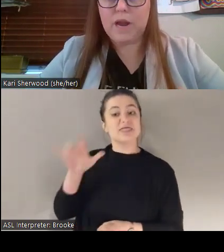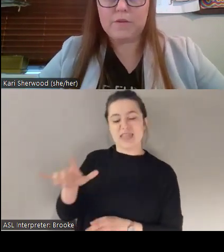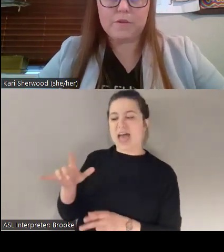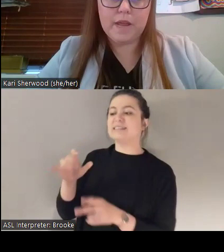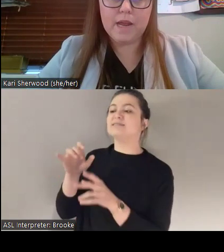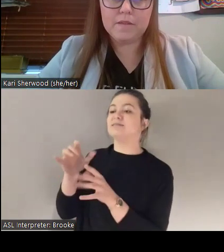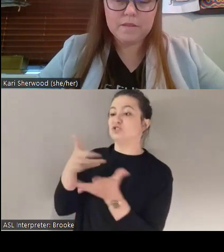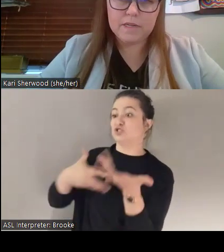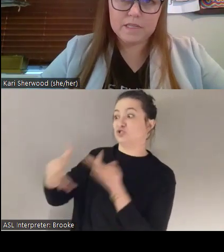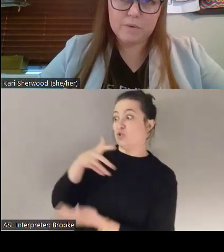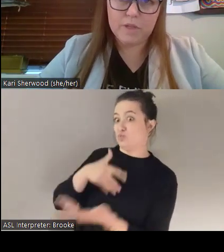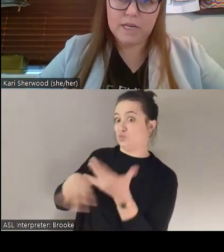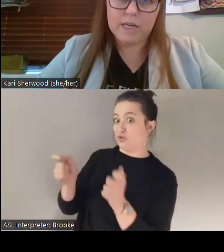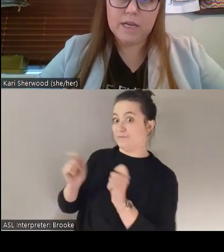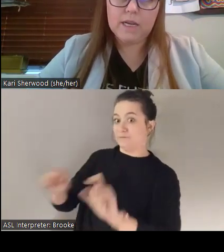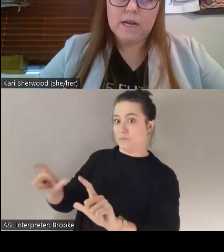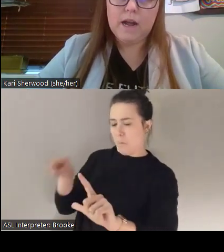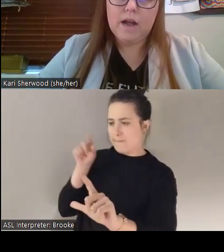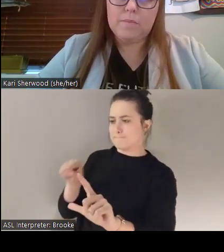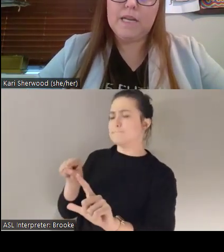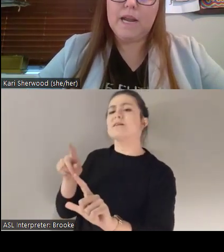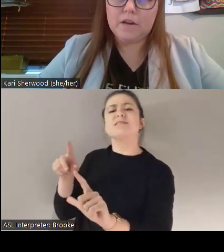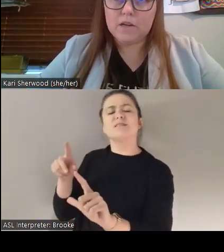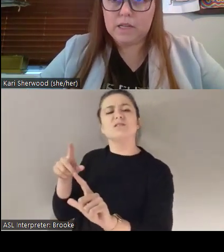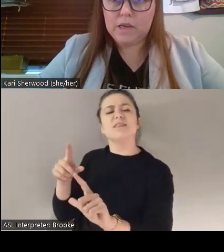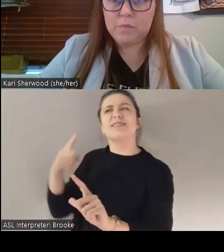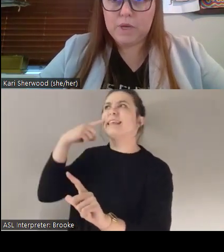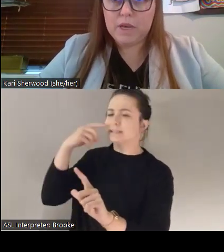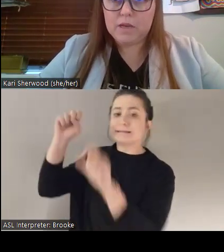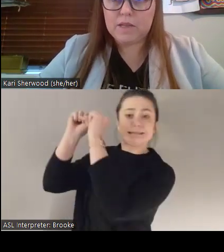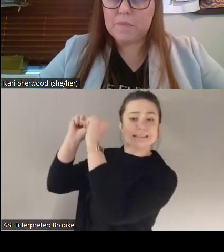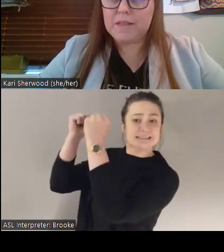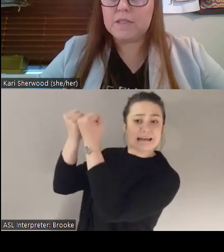rather than the disability inherently being something